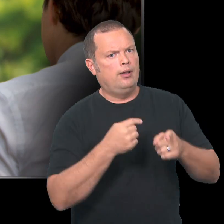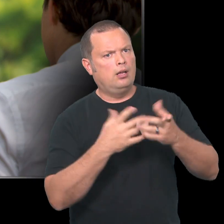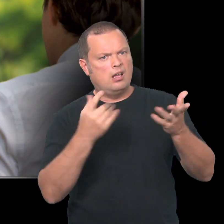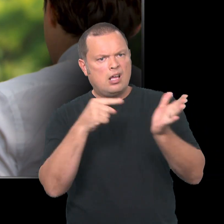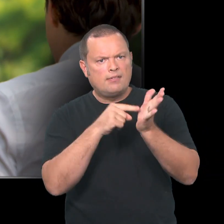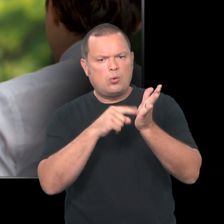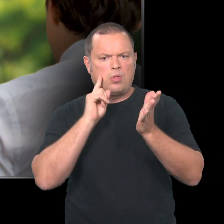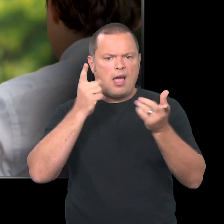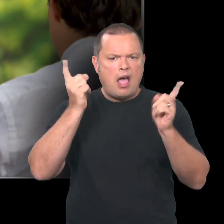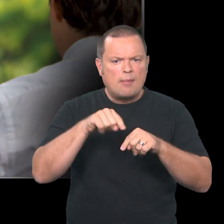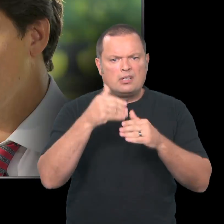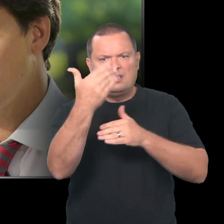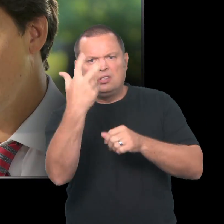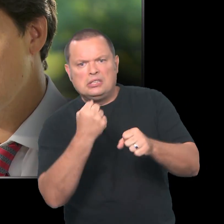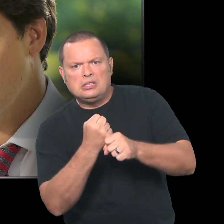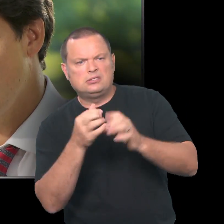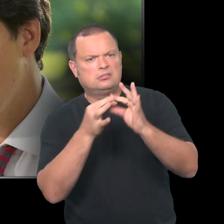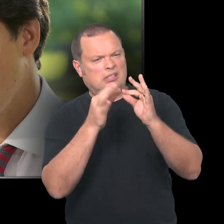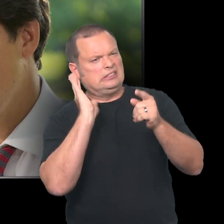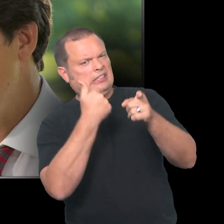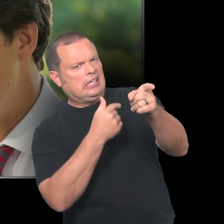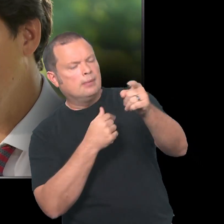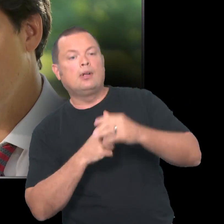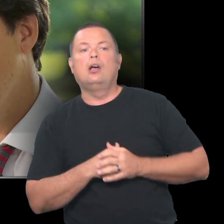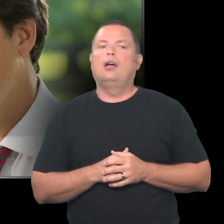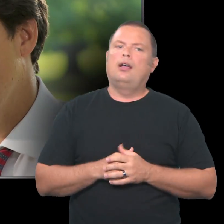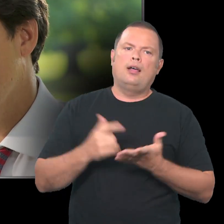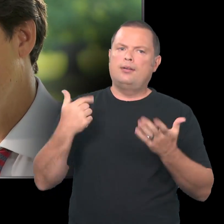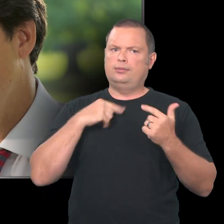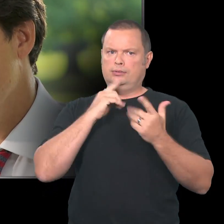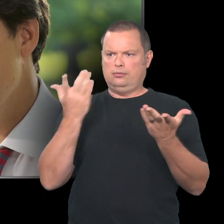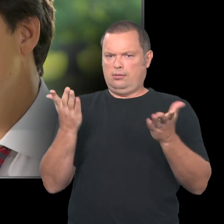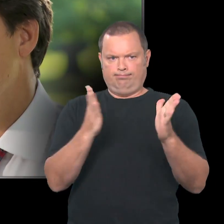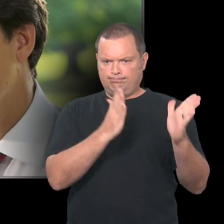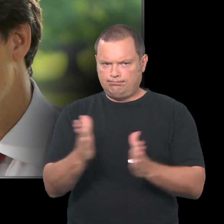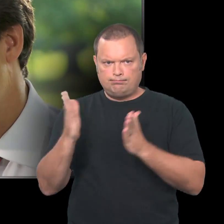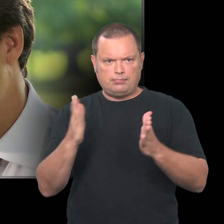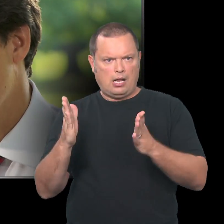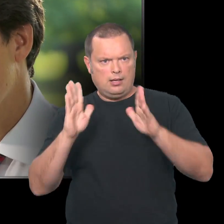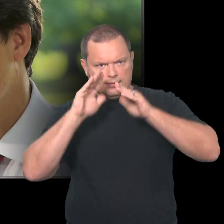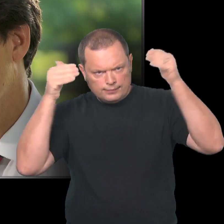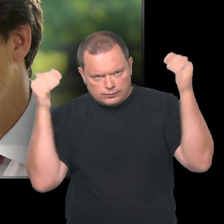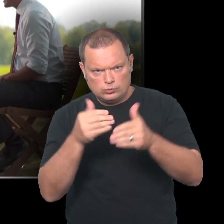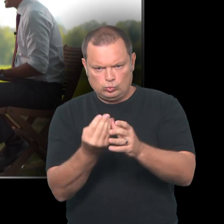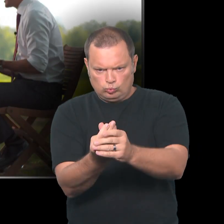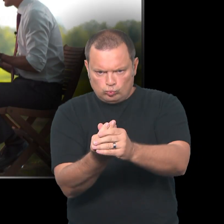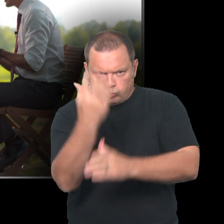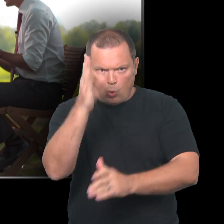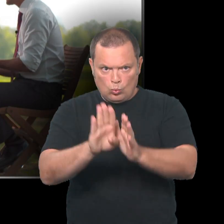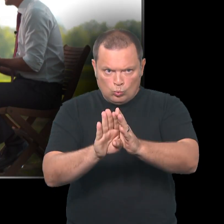By promising a deficit over the next three years. Actually, what we're promising, what we're building a plan around